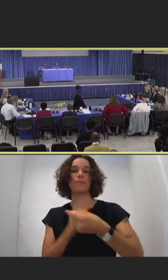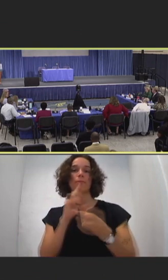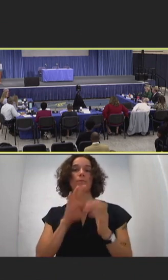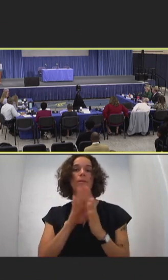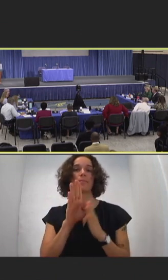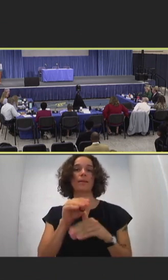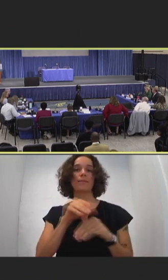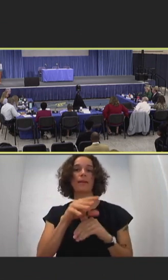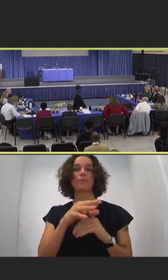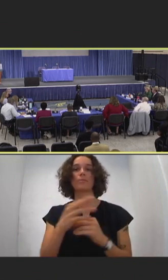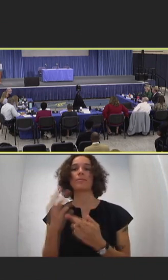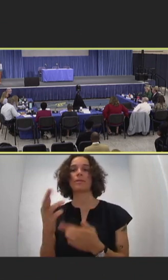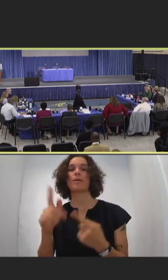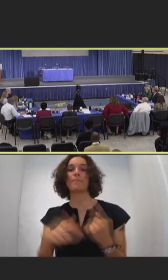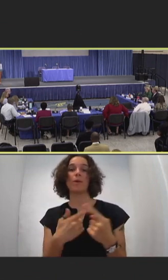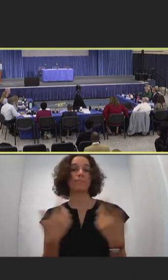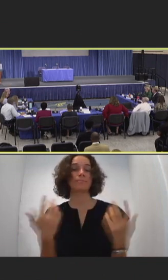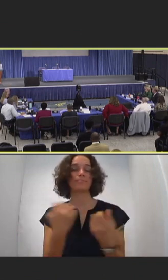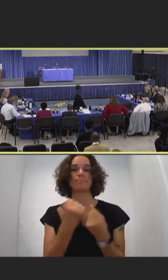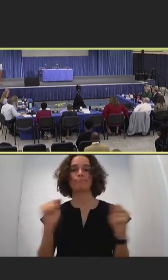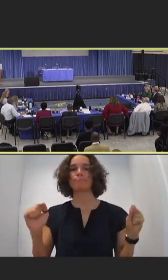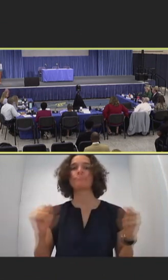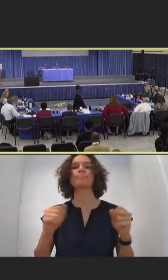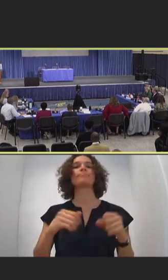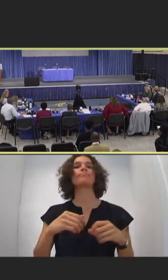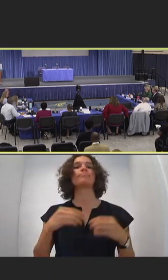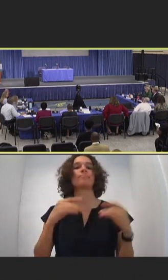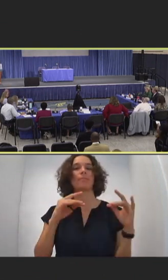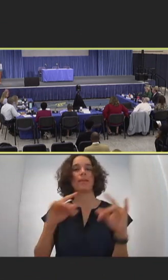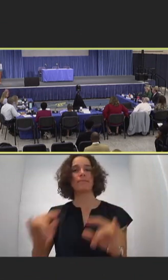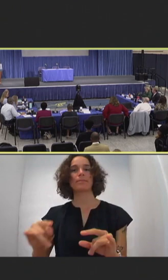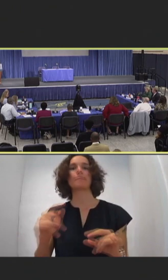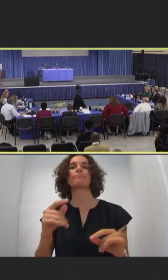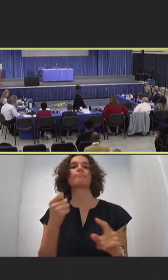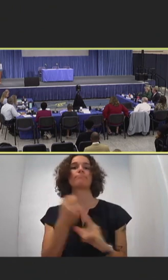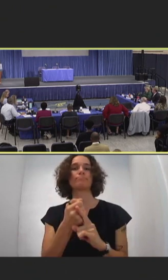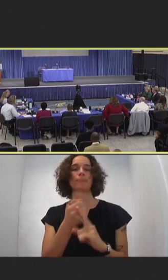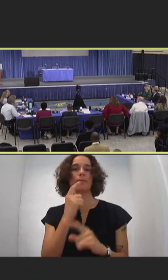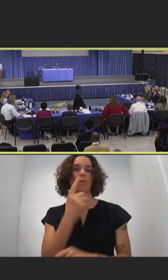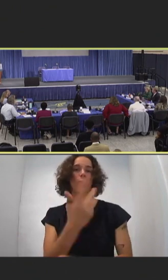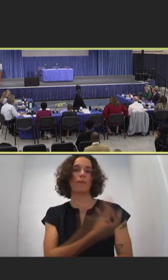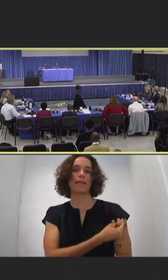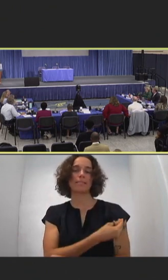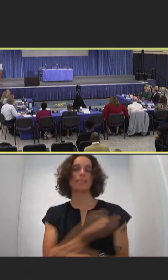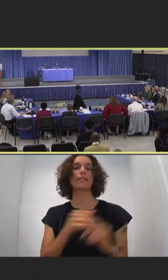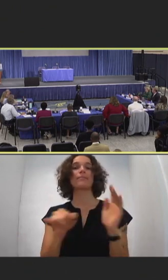regarding the safety and efficacy of vaccines and identifying important areas of government